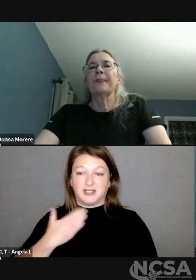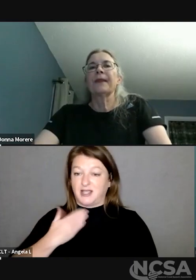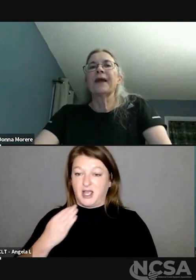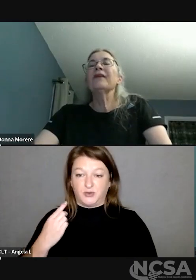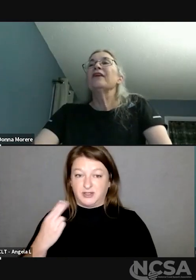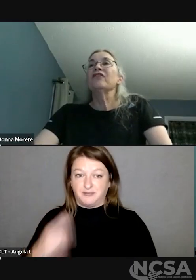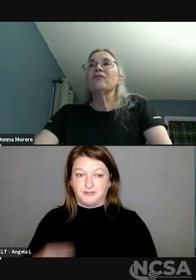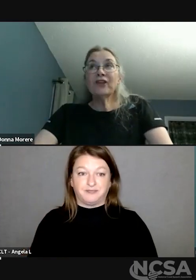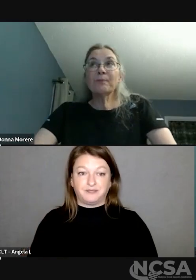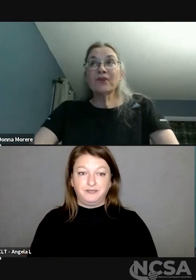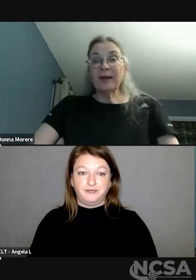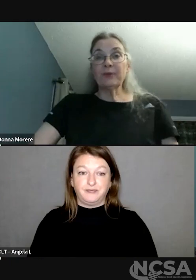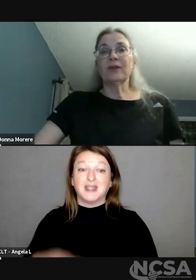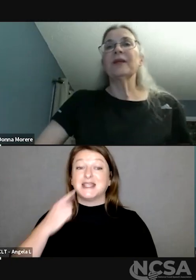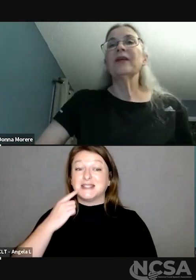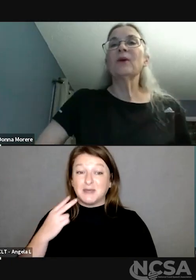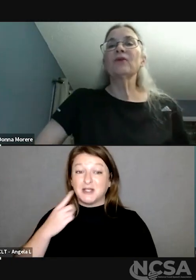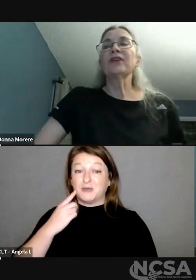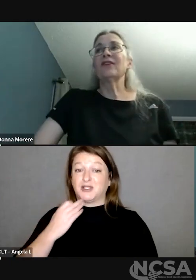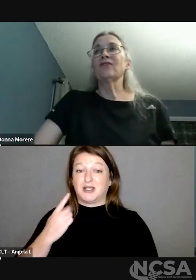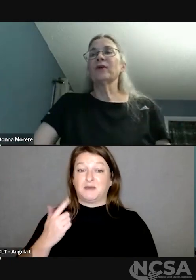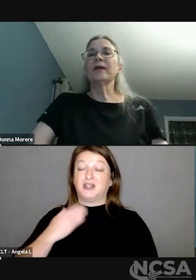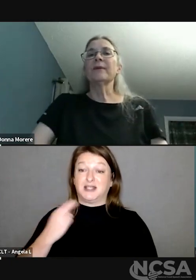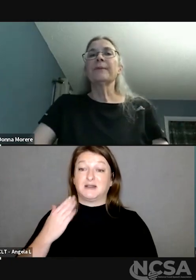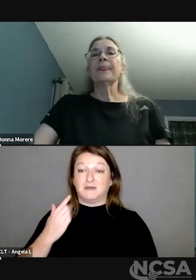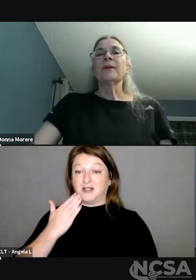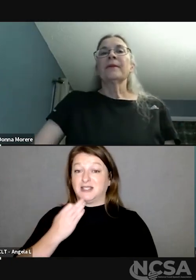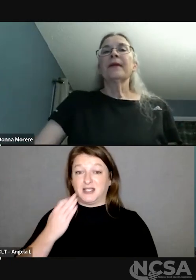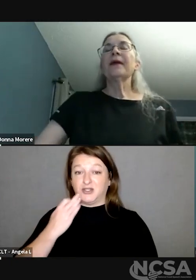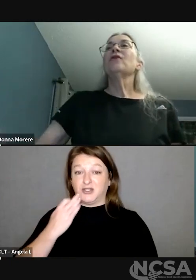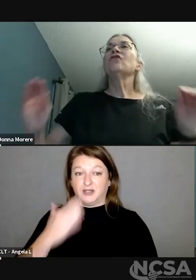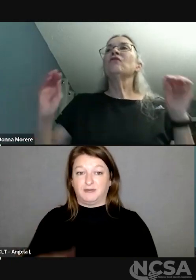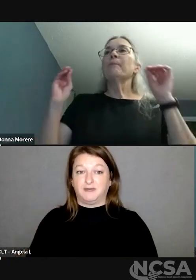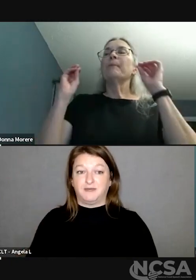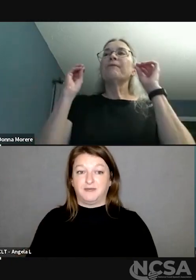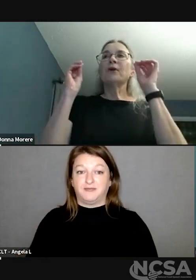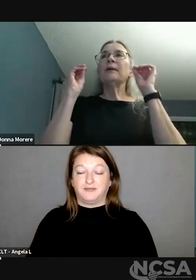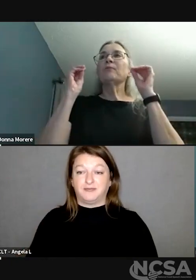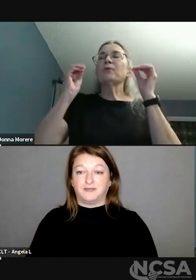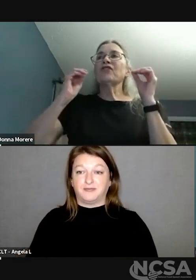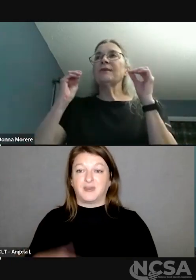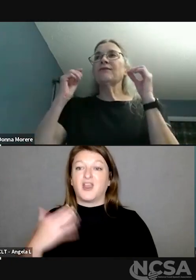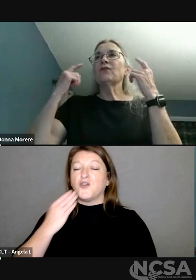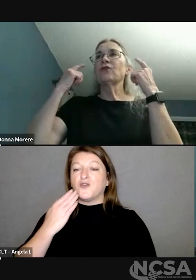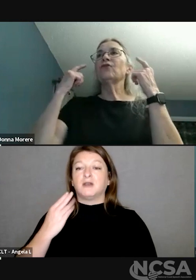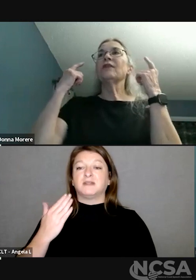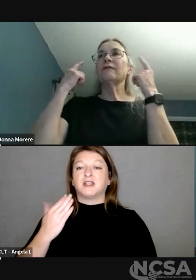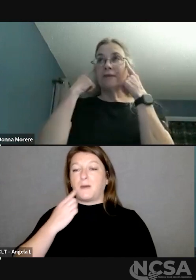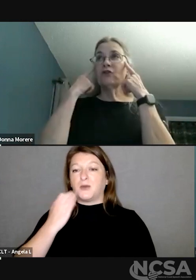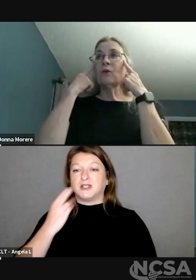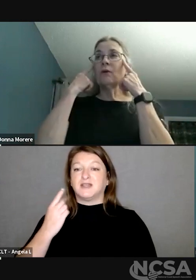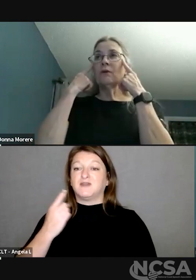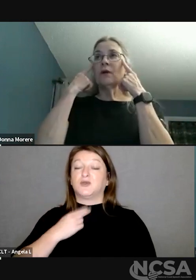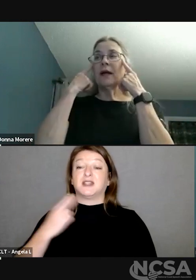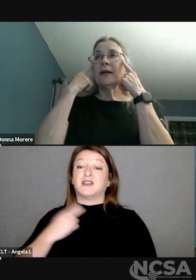Okay. Speech perception is multisensory. Okay, phonemes are perceived using the visual and